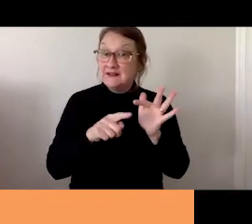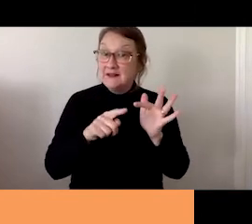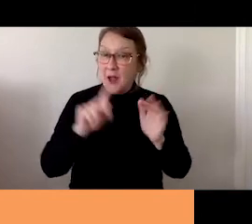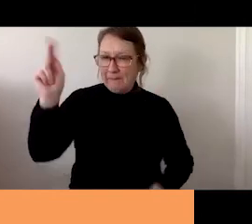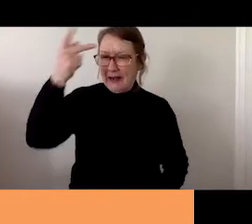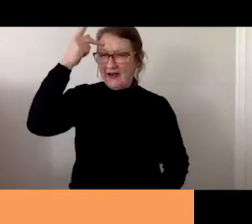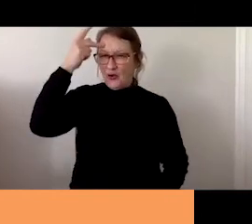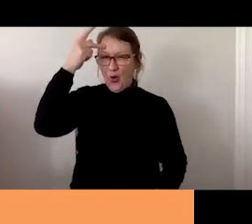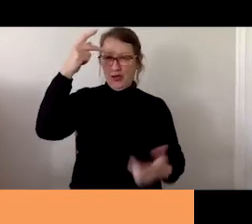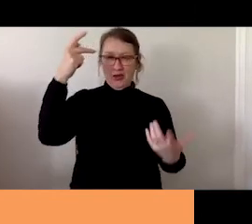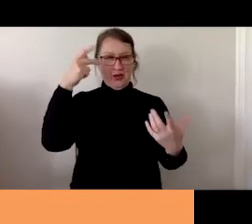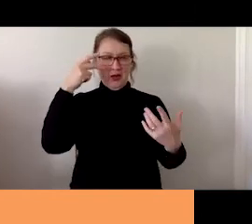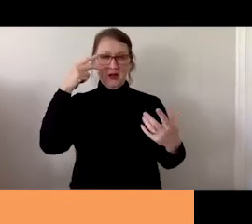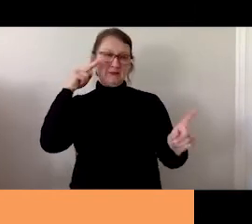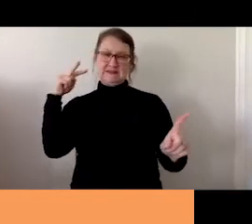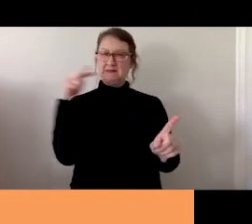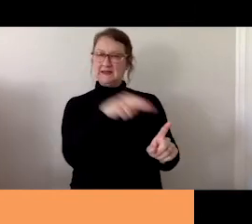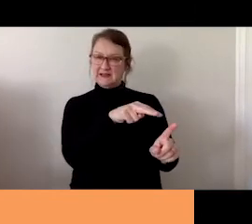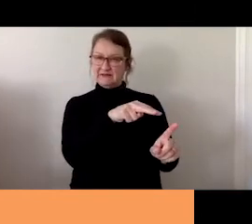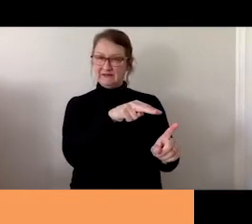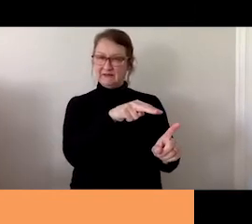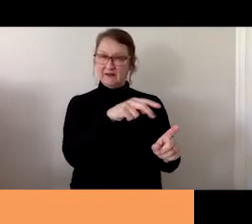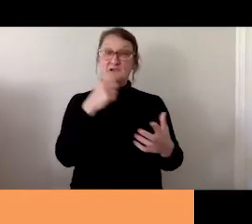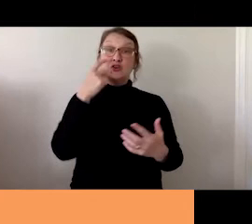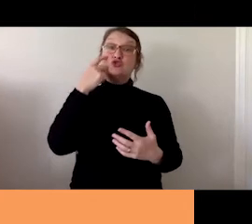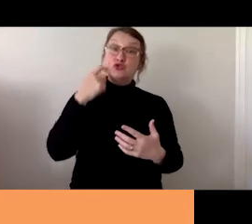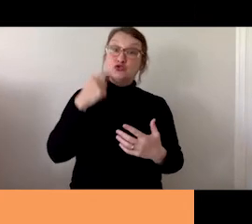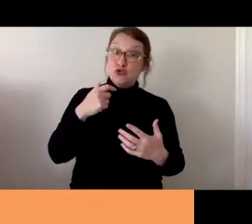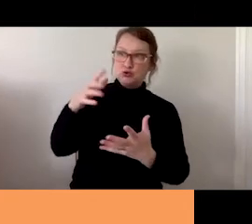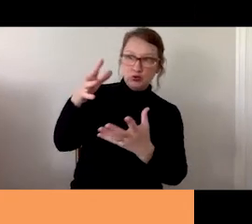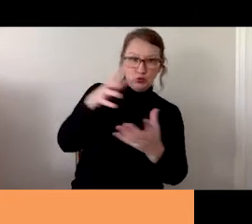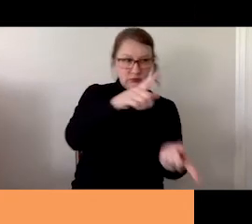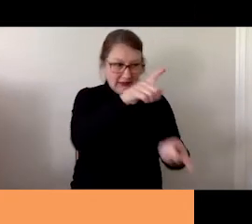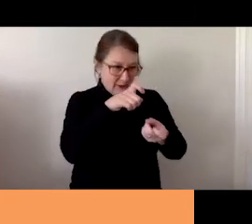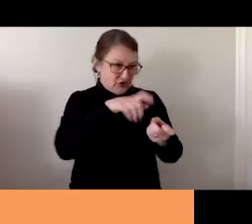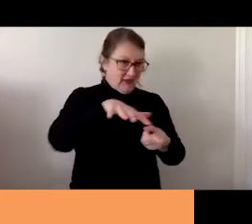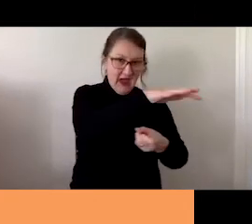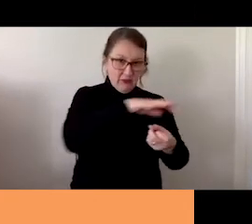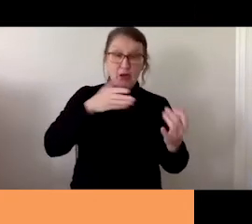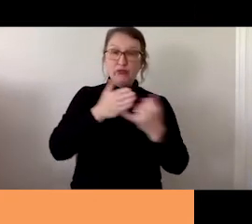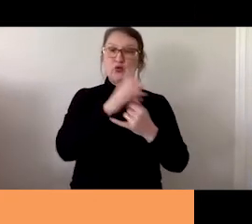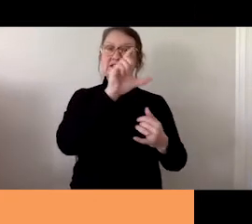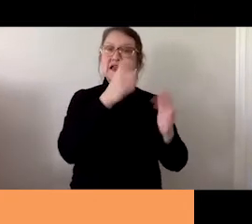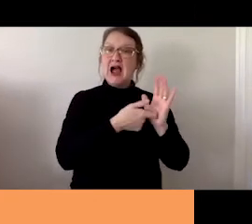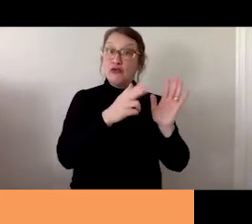So, catching who you engage with through a CRM, mapping the data, and then mapping that to electorates might sound